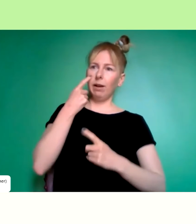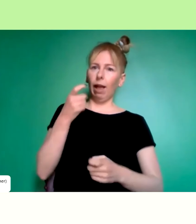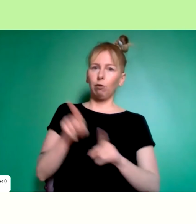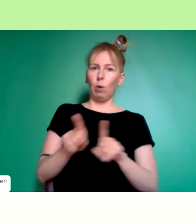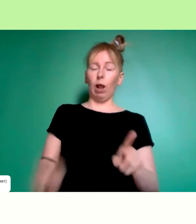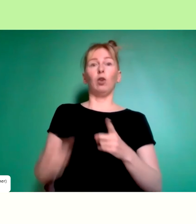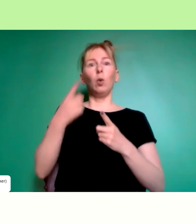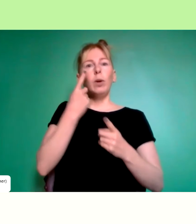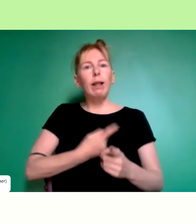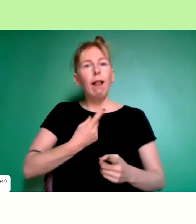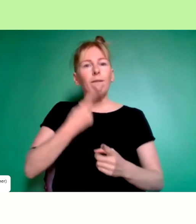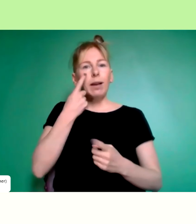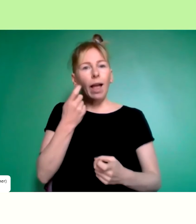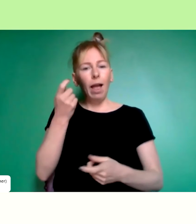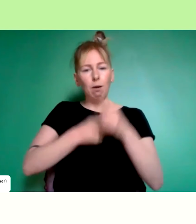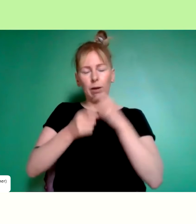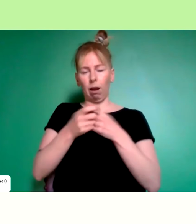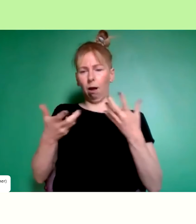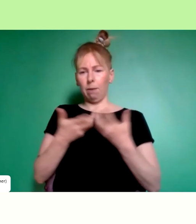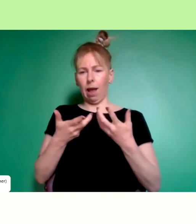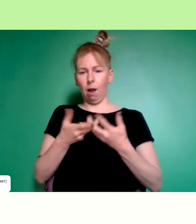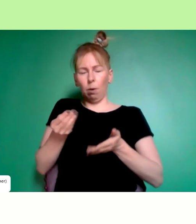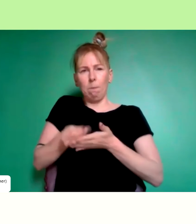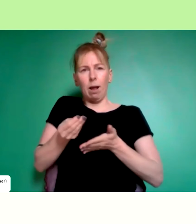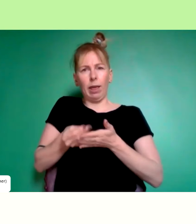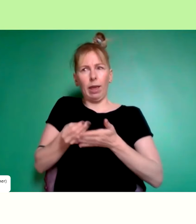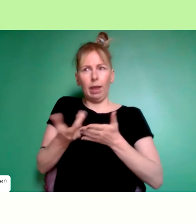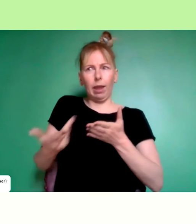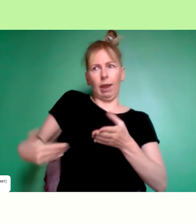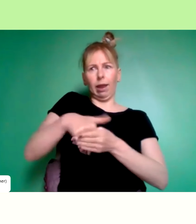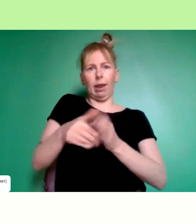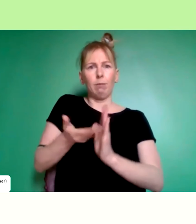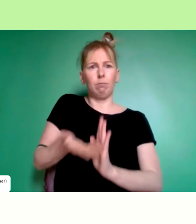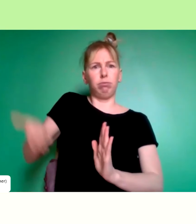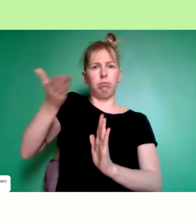And I think we can see now that this notion of care or self-care has been delegated to